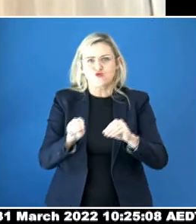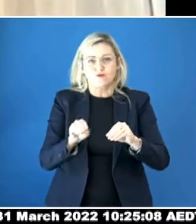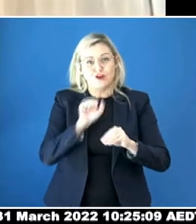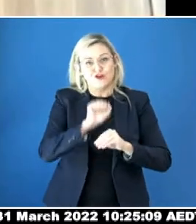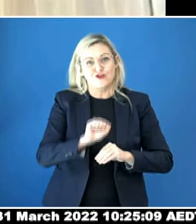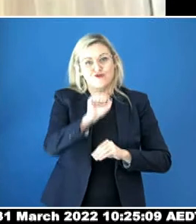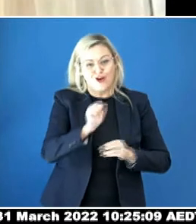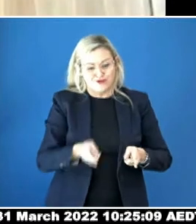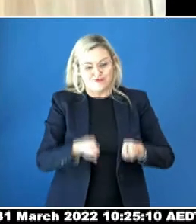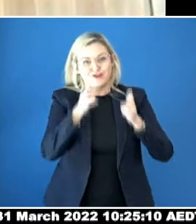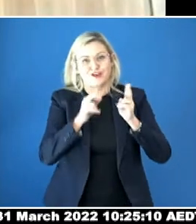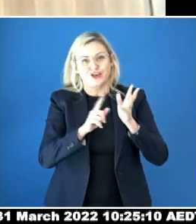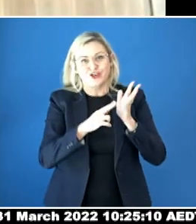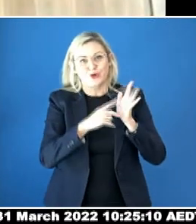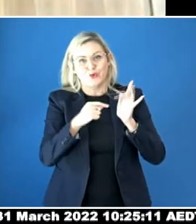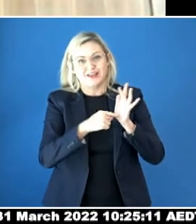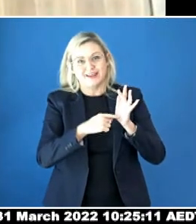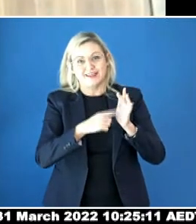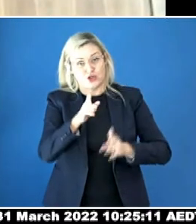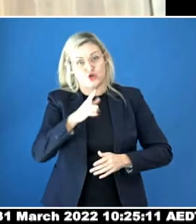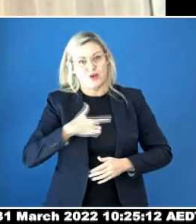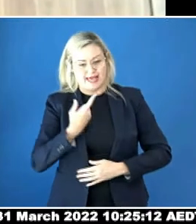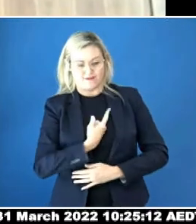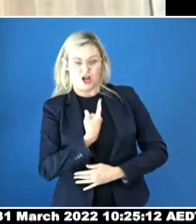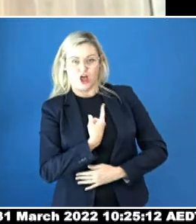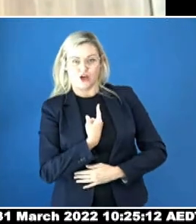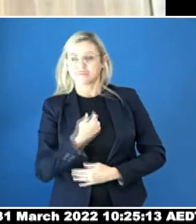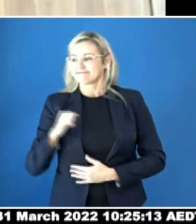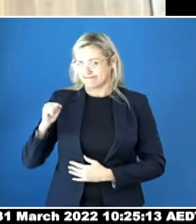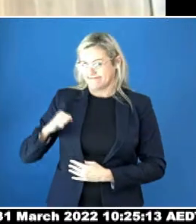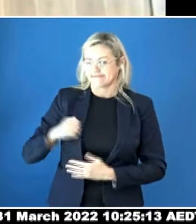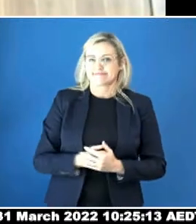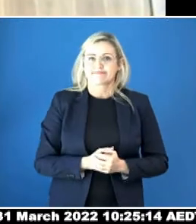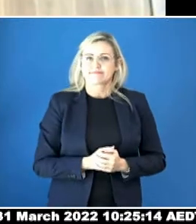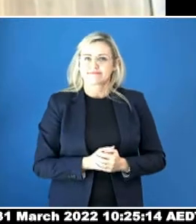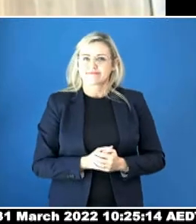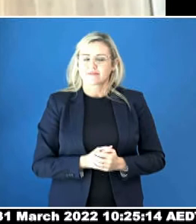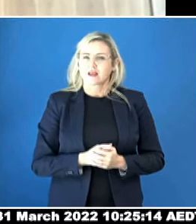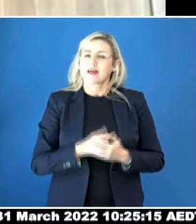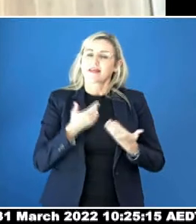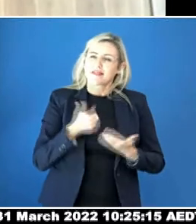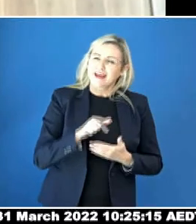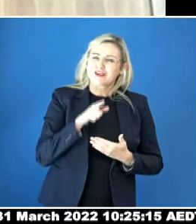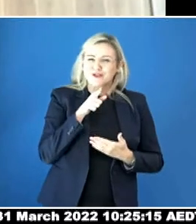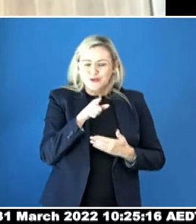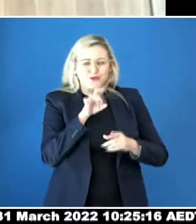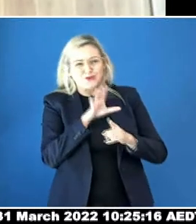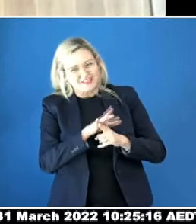yourself. MS CRAWFORD: Yeah. And I think you say yourself you got involved with the wrong people.